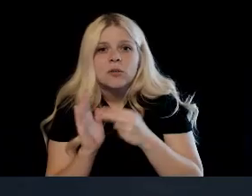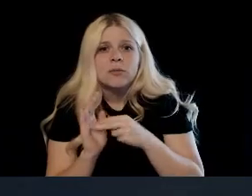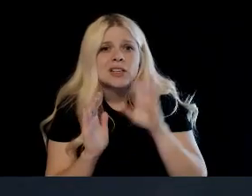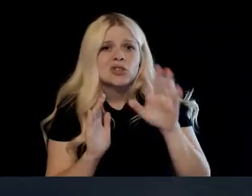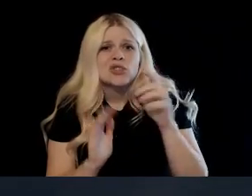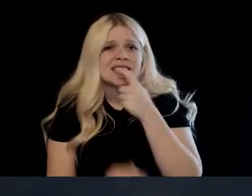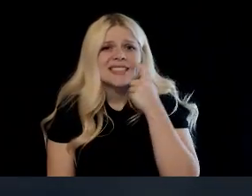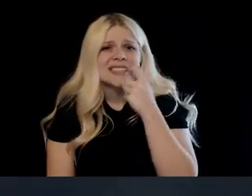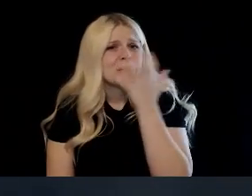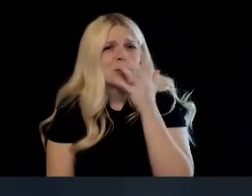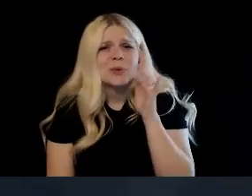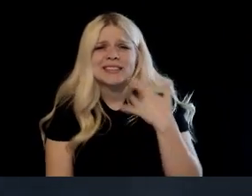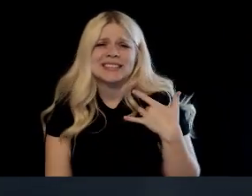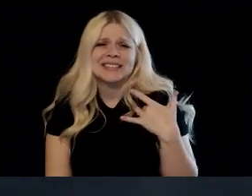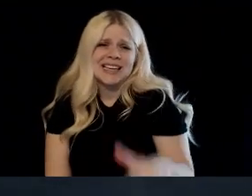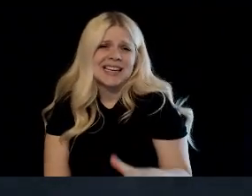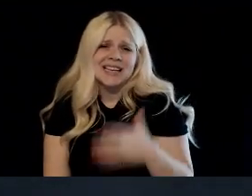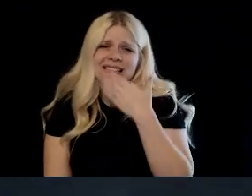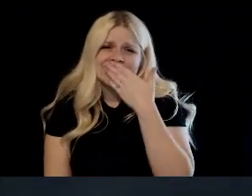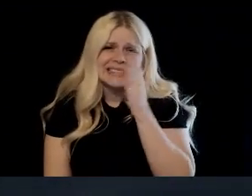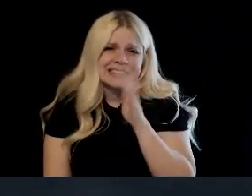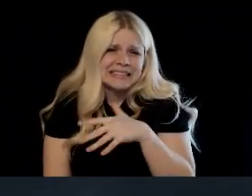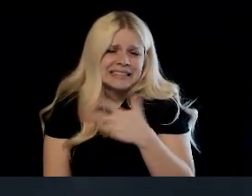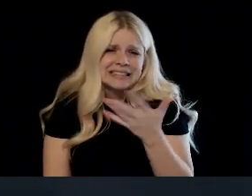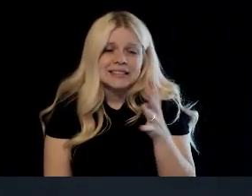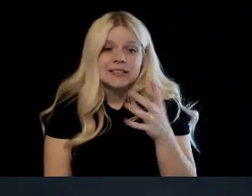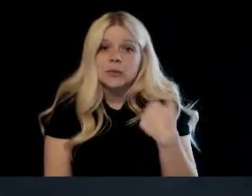So in addition to being able to brush her teeth, we have trained her that we